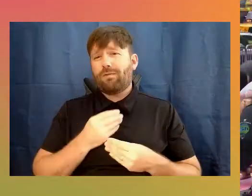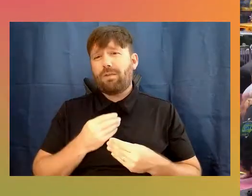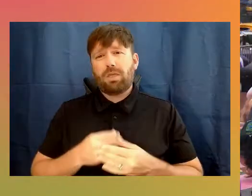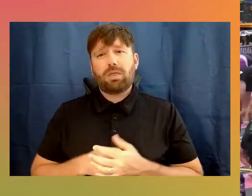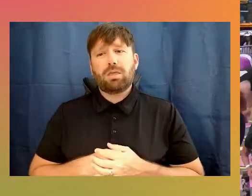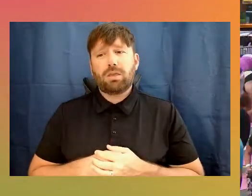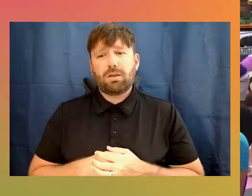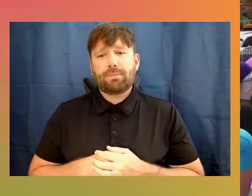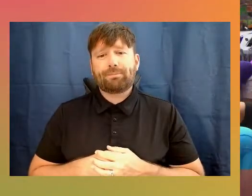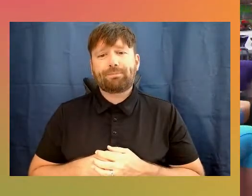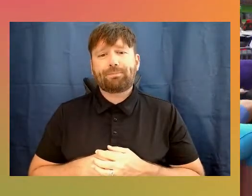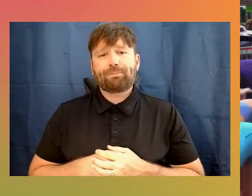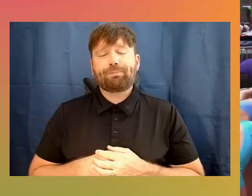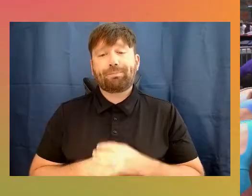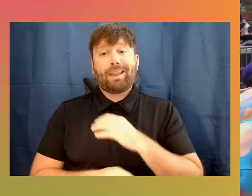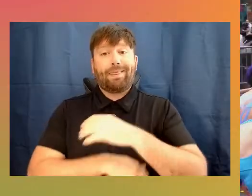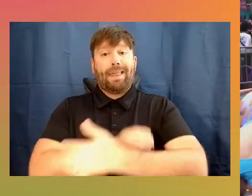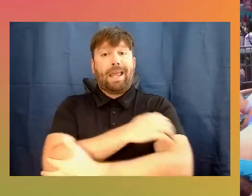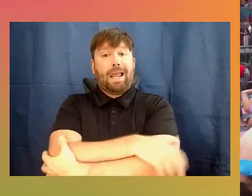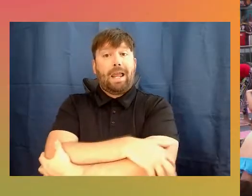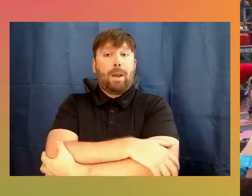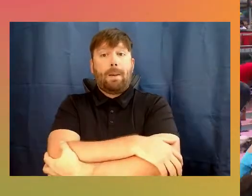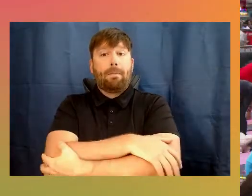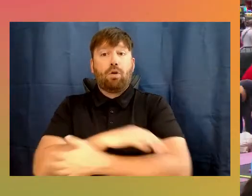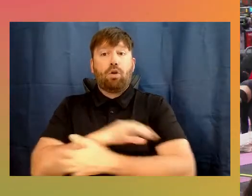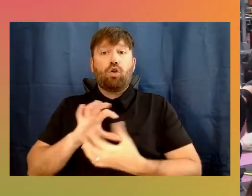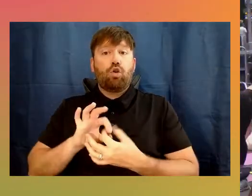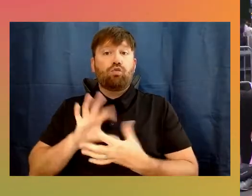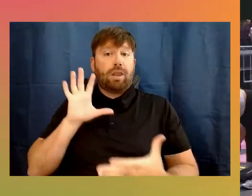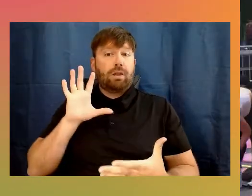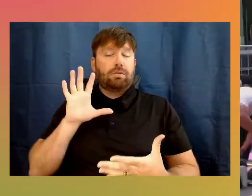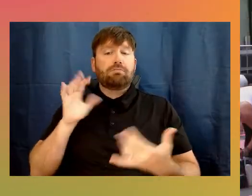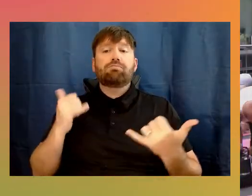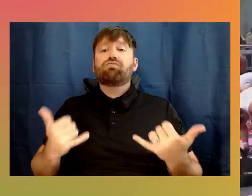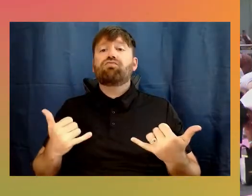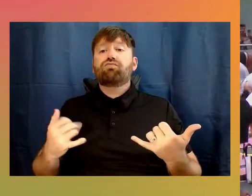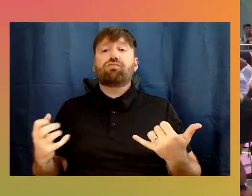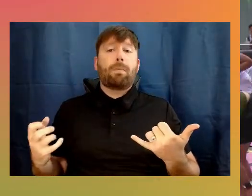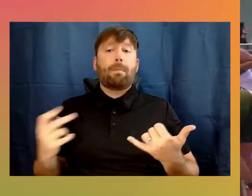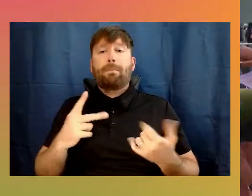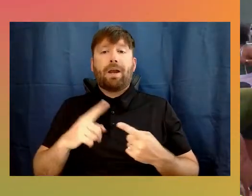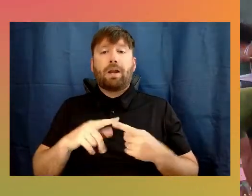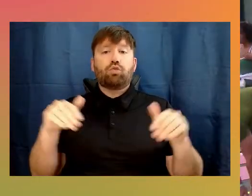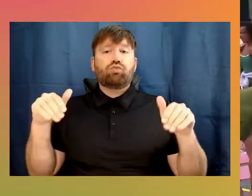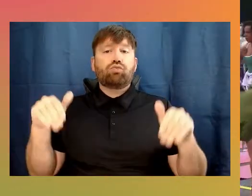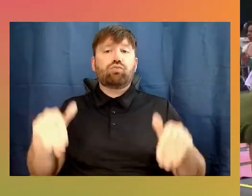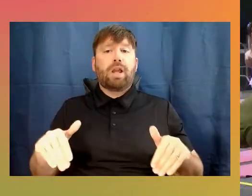A FULL EXHALE OUT.